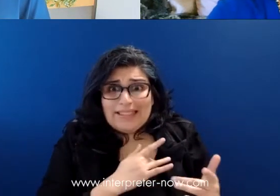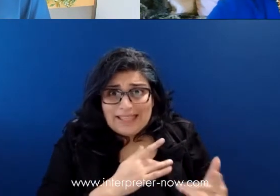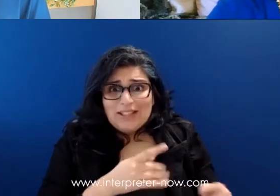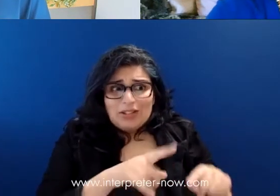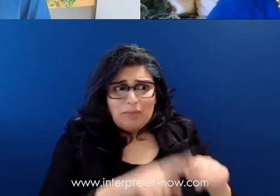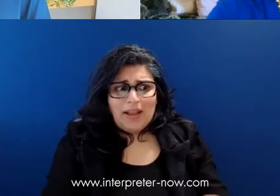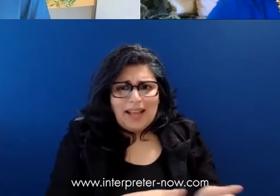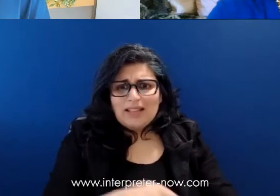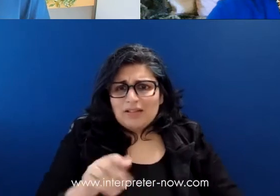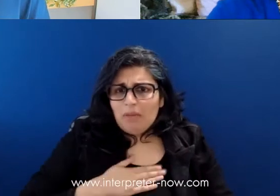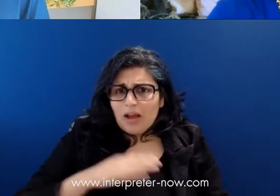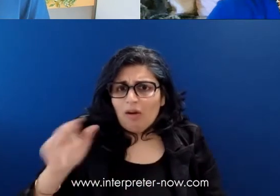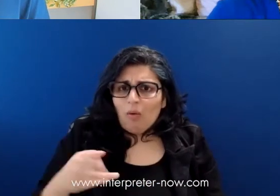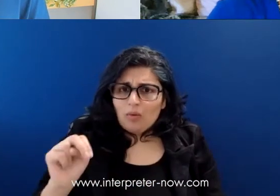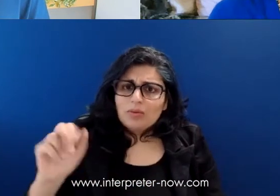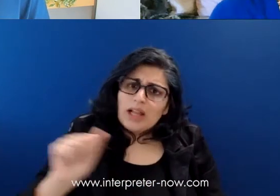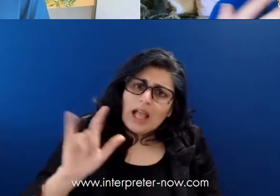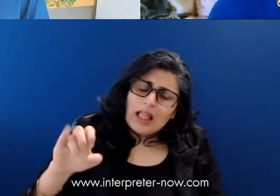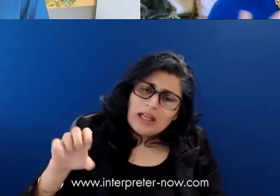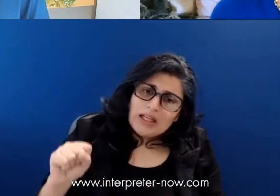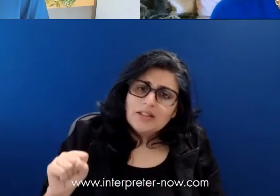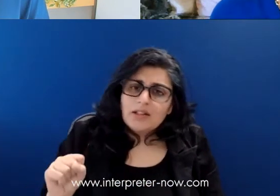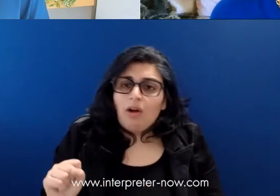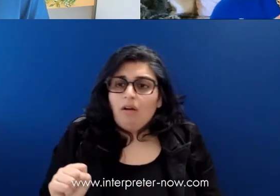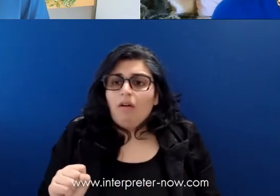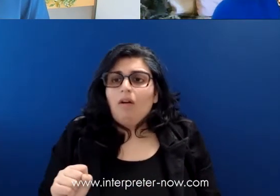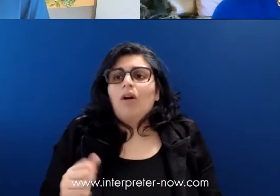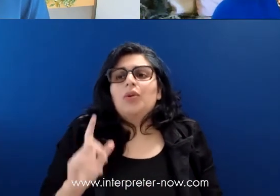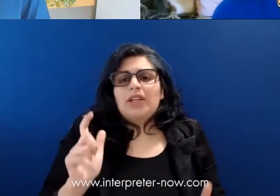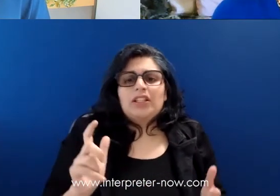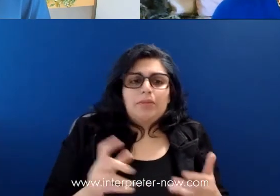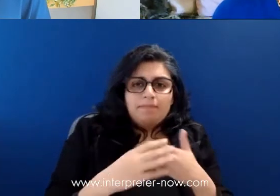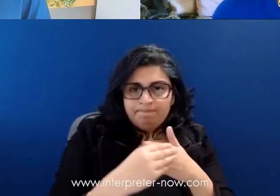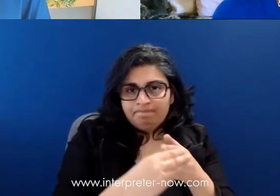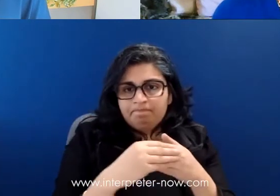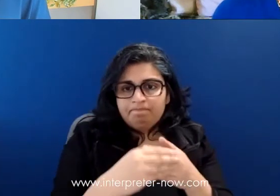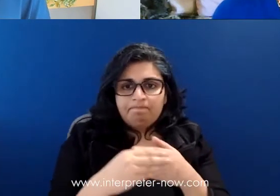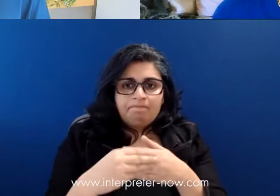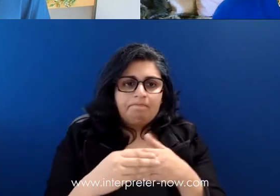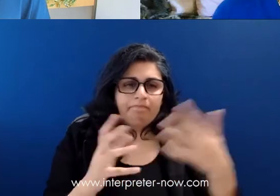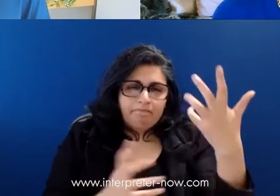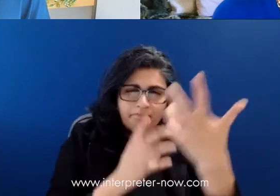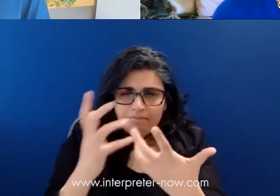So there will be moments when we need to be really fluid in how we're showing up for other